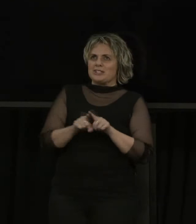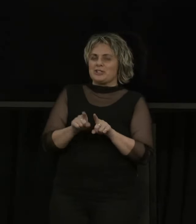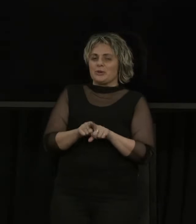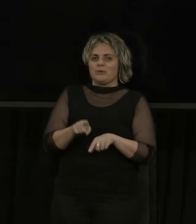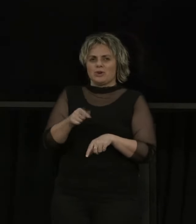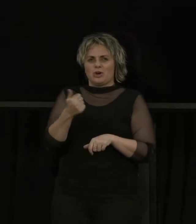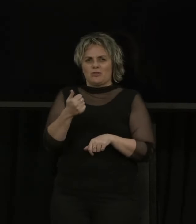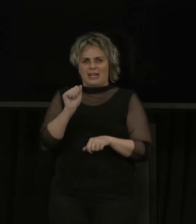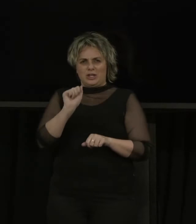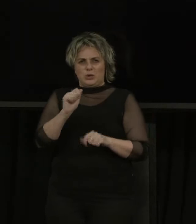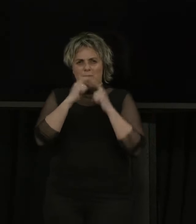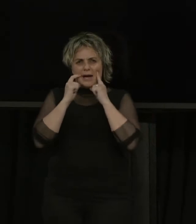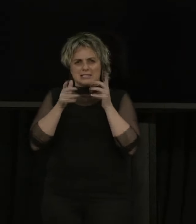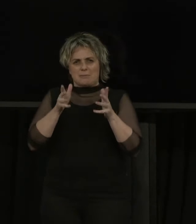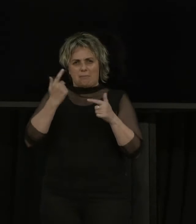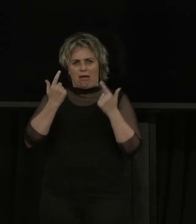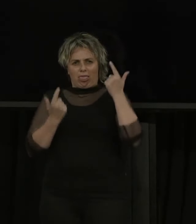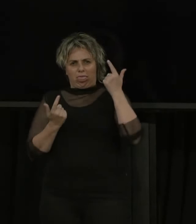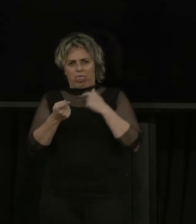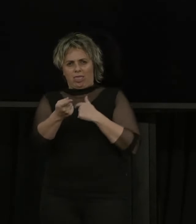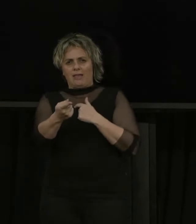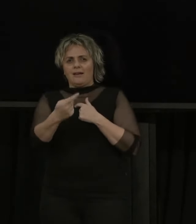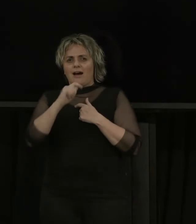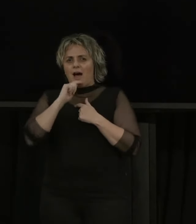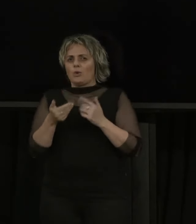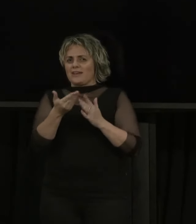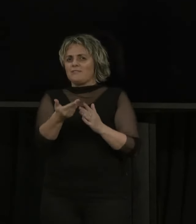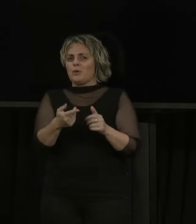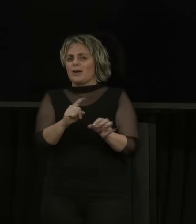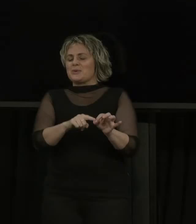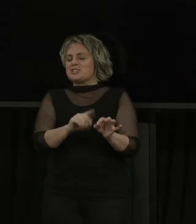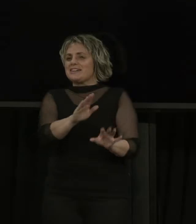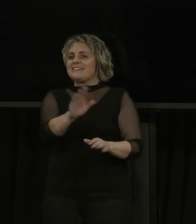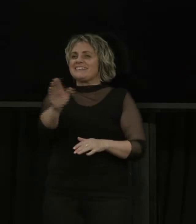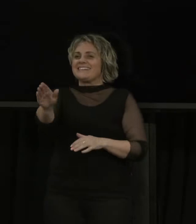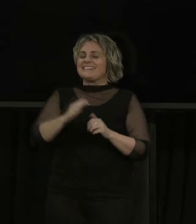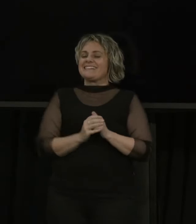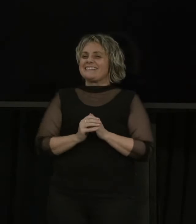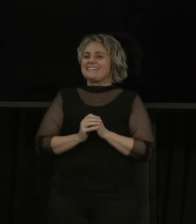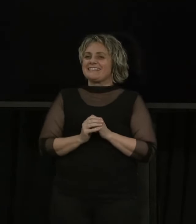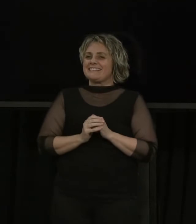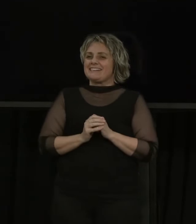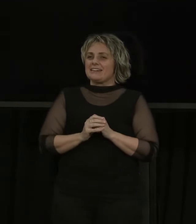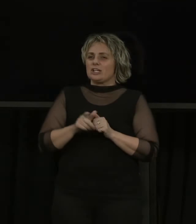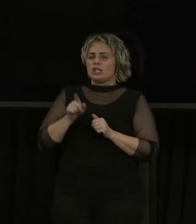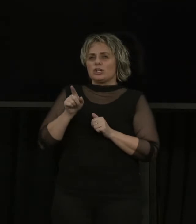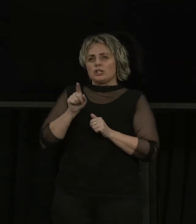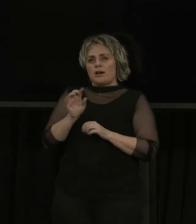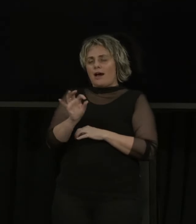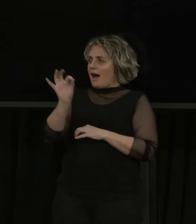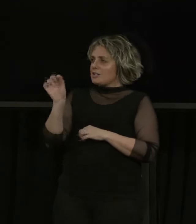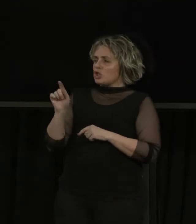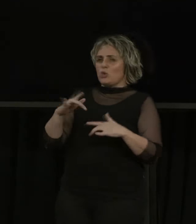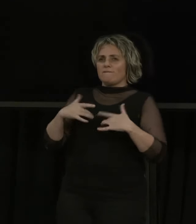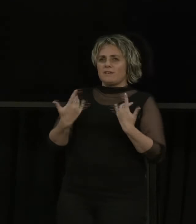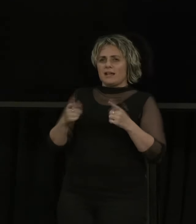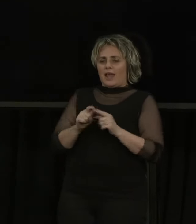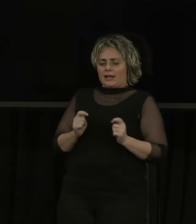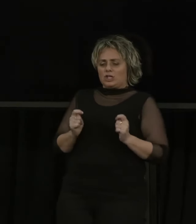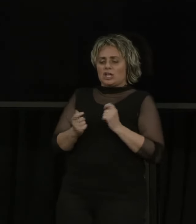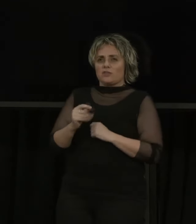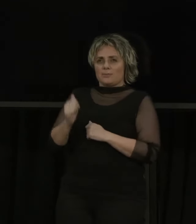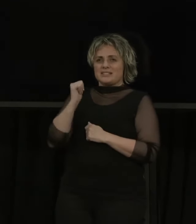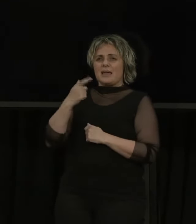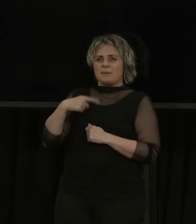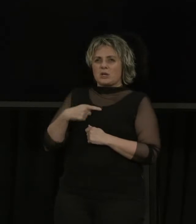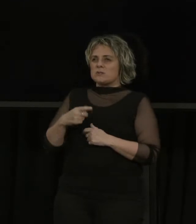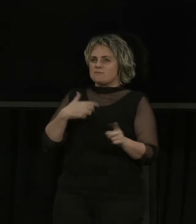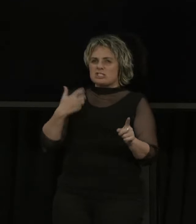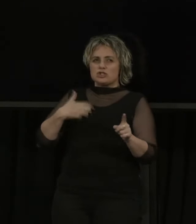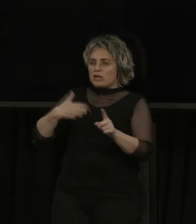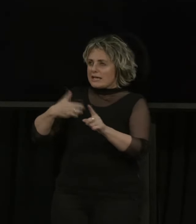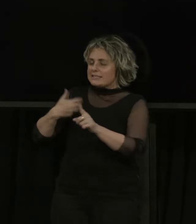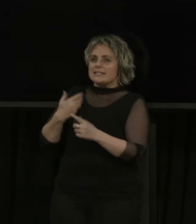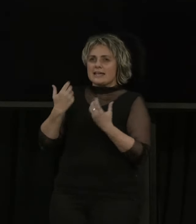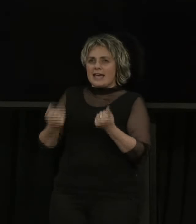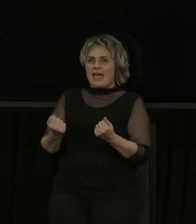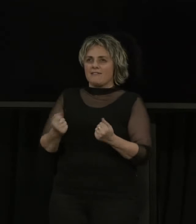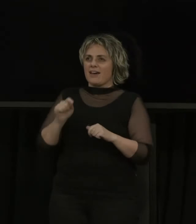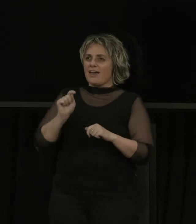after Rebecca.